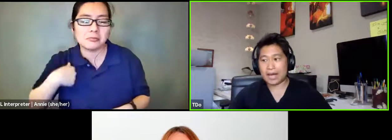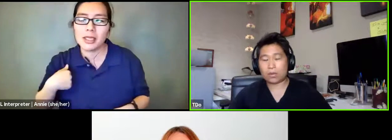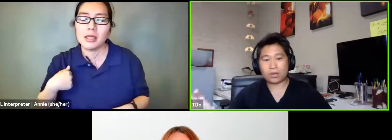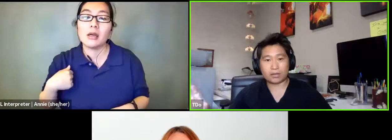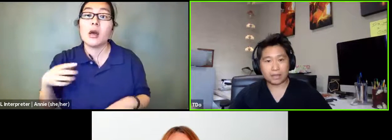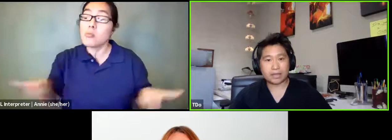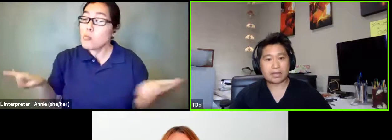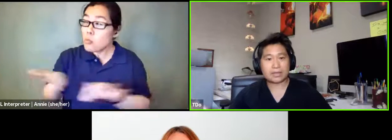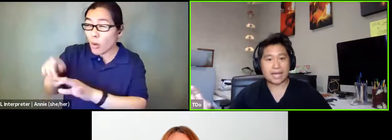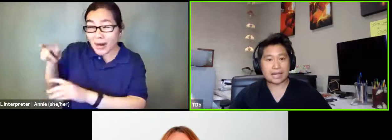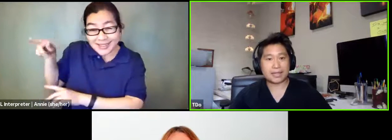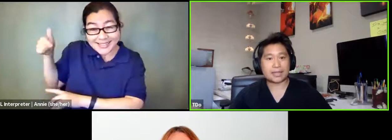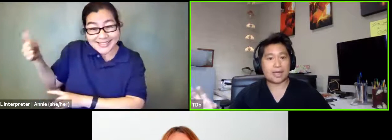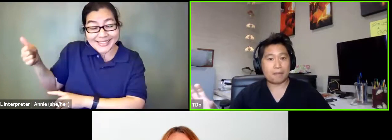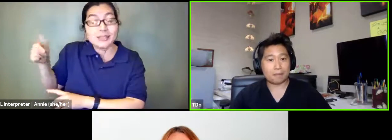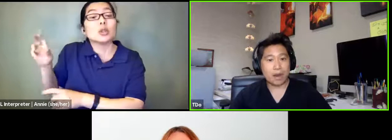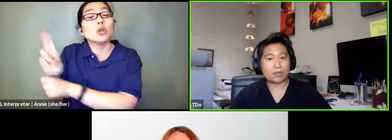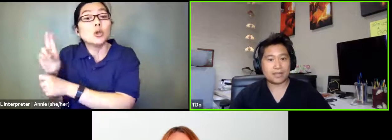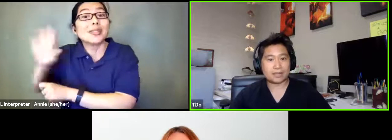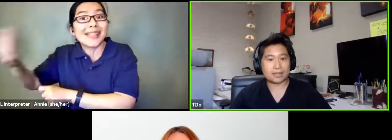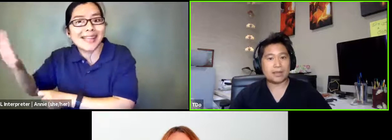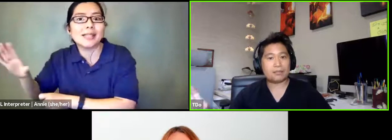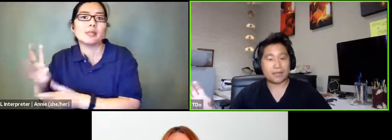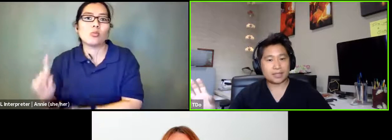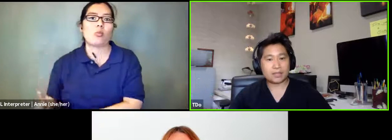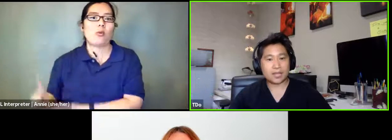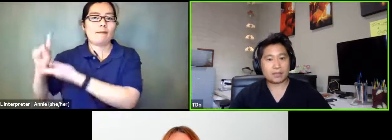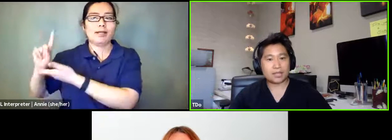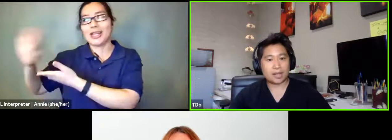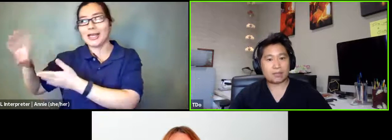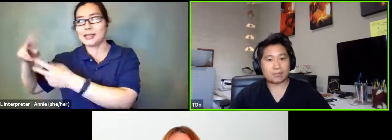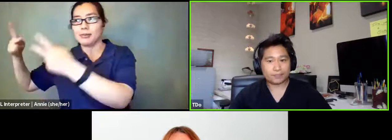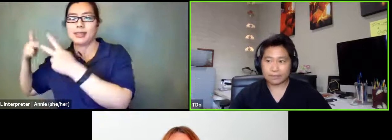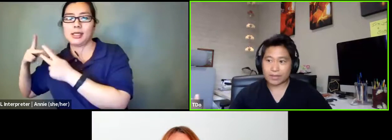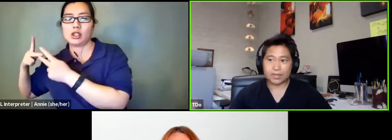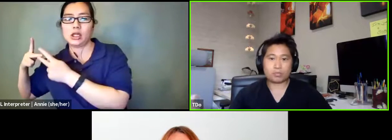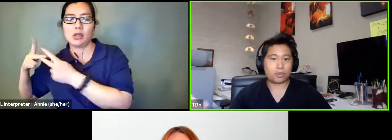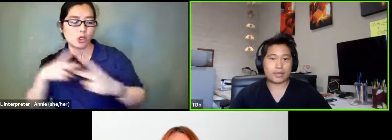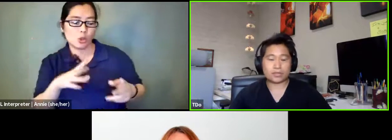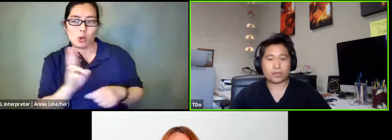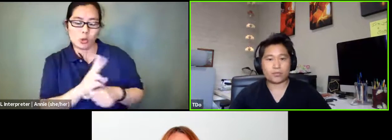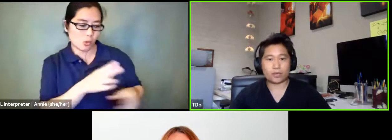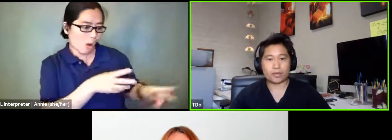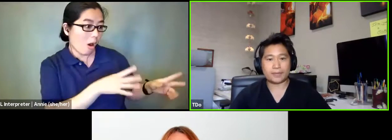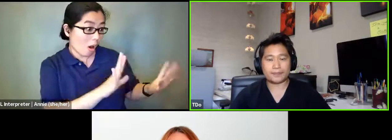hour-long meetings at Gladly about this is because he was able to help bring that to the forefront.